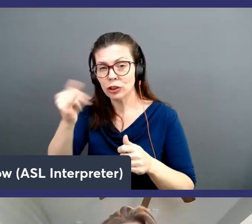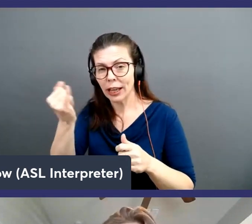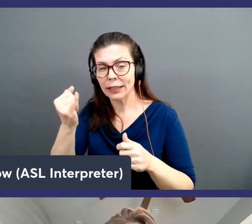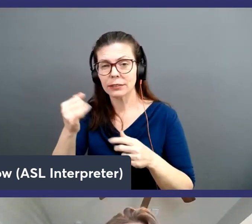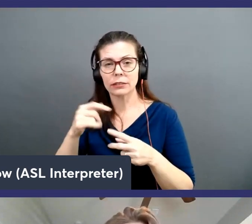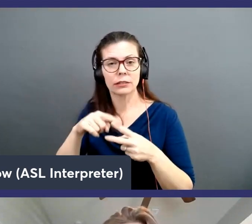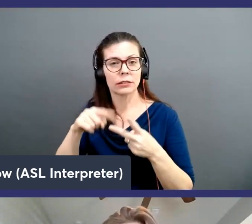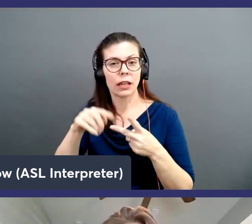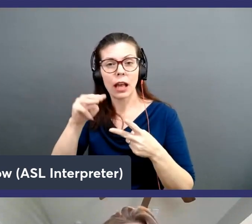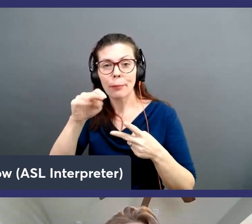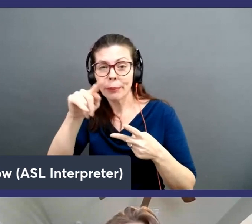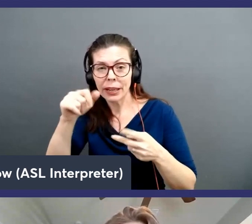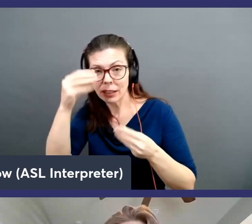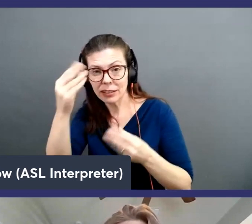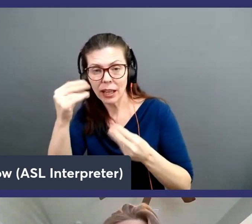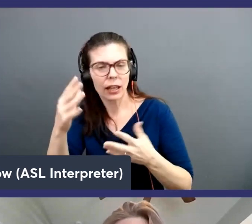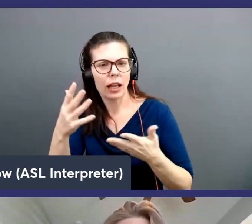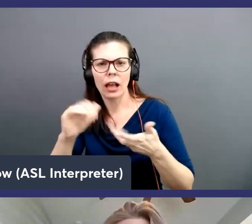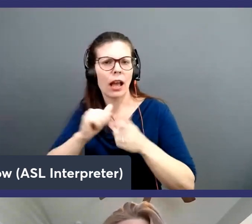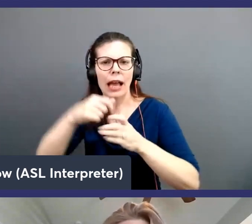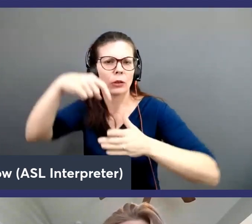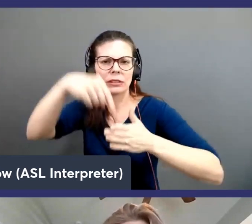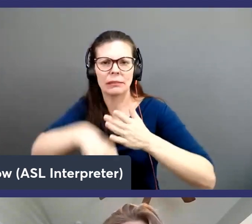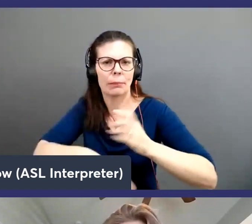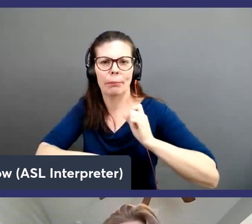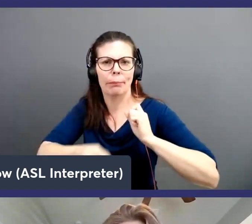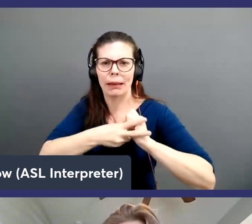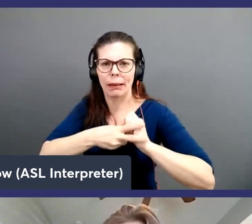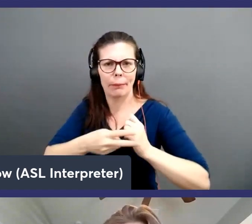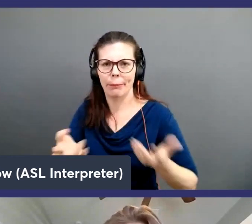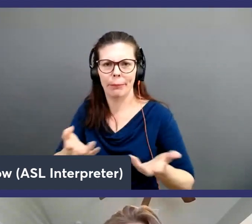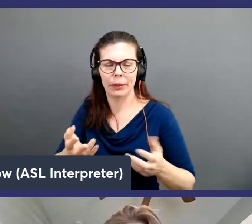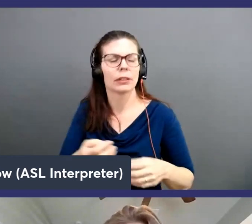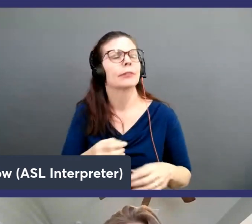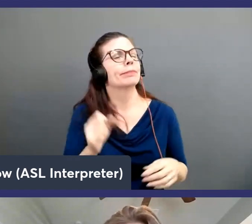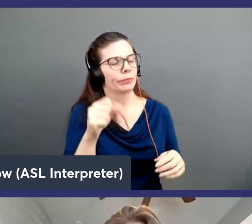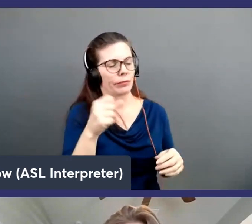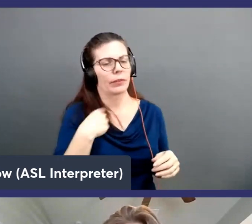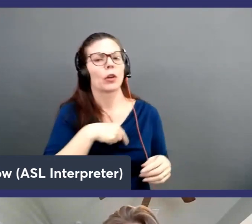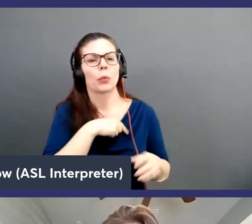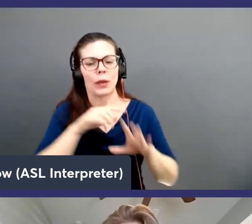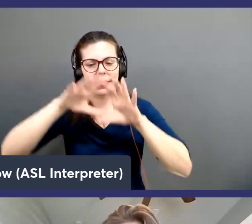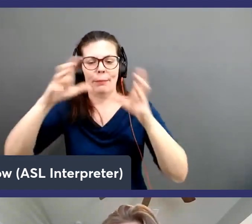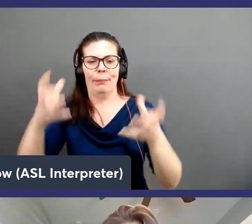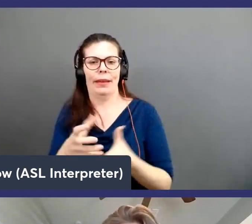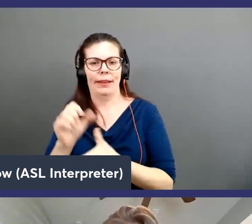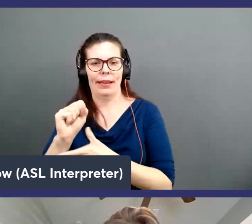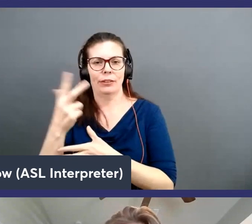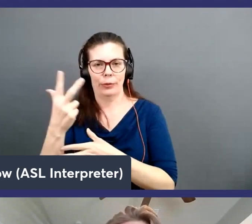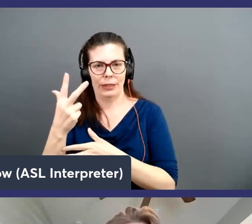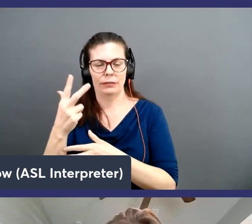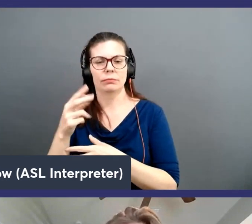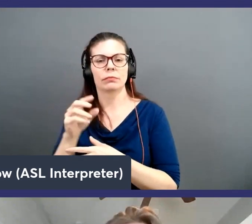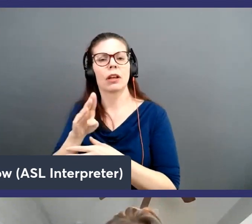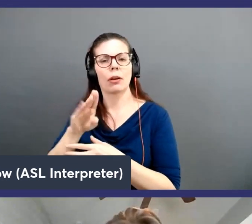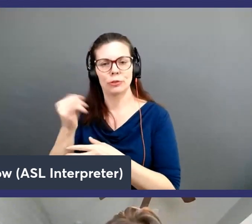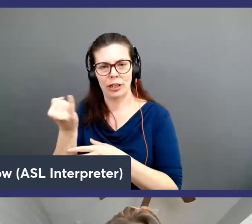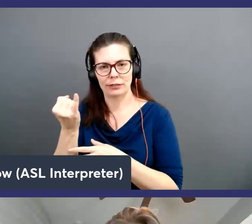What exactly, how deep are you going? Yeah, we back up the S3 backups, the objects, including the object data,